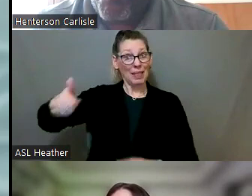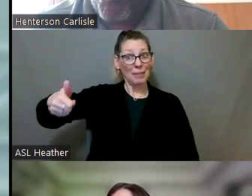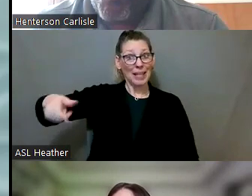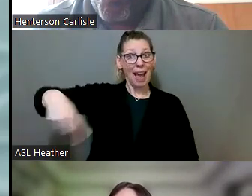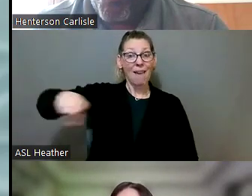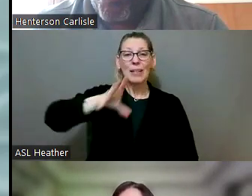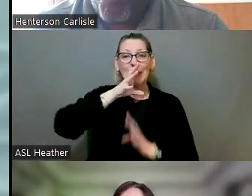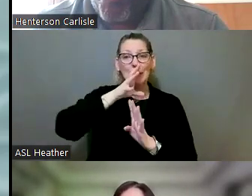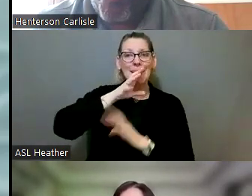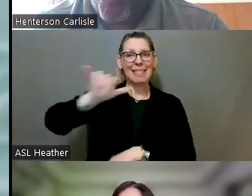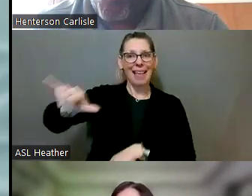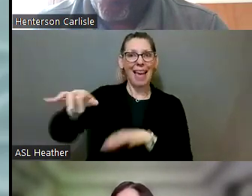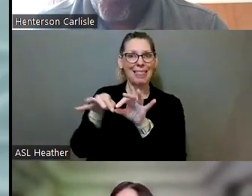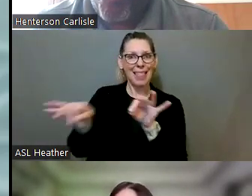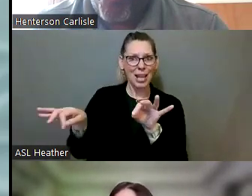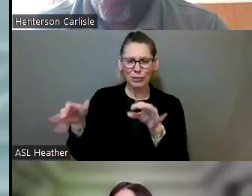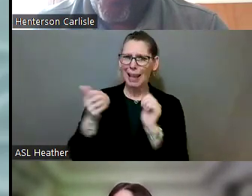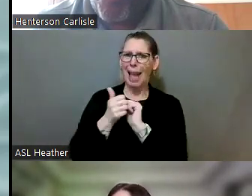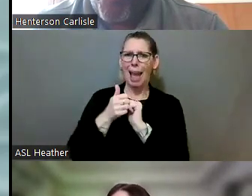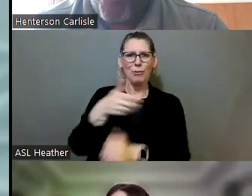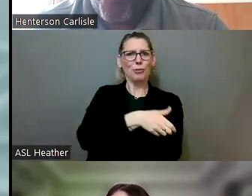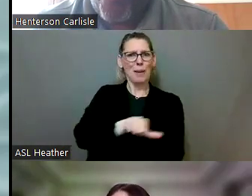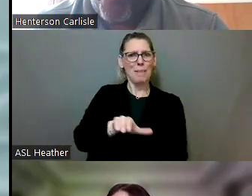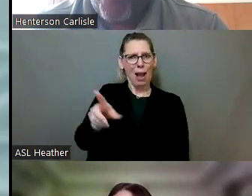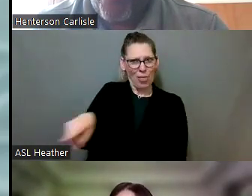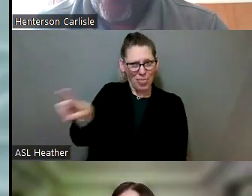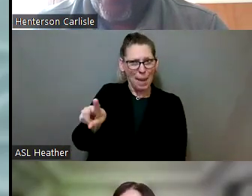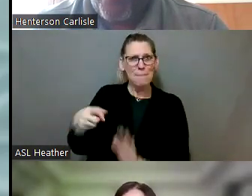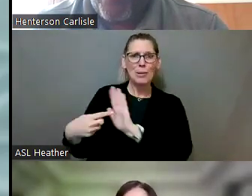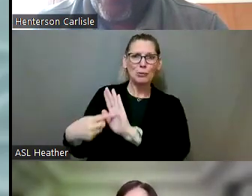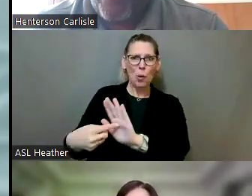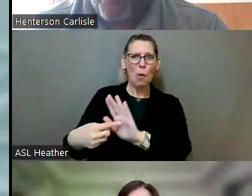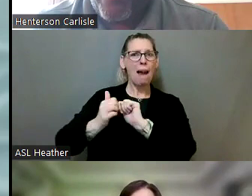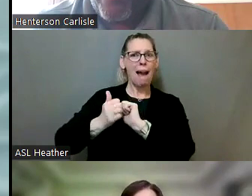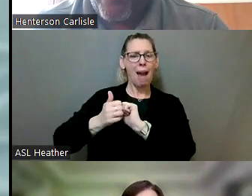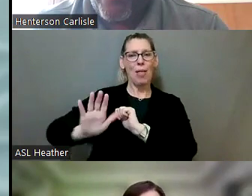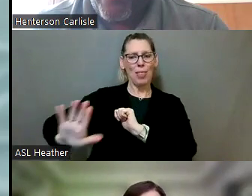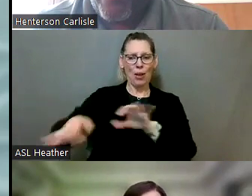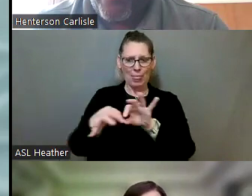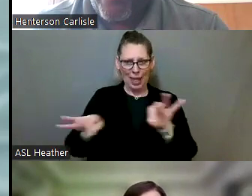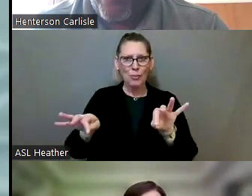language, and what a great way to empower them and to show them how their language is valued,